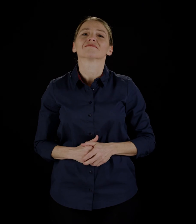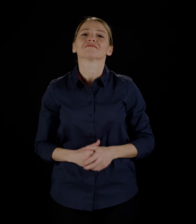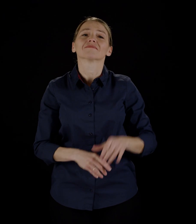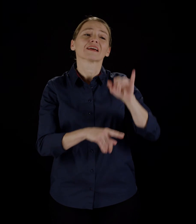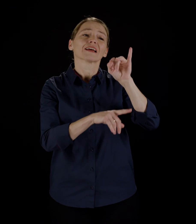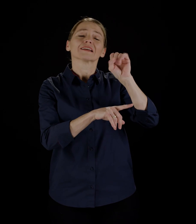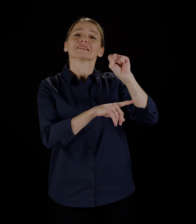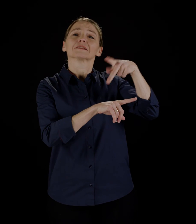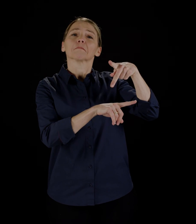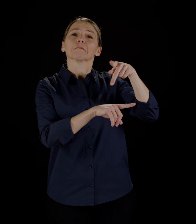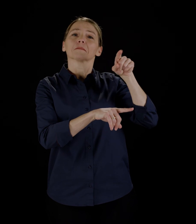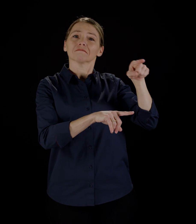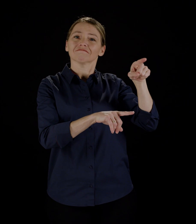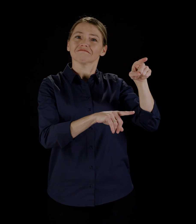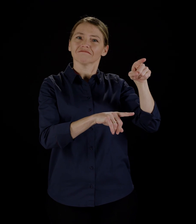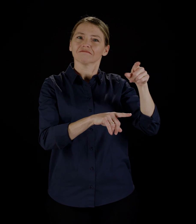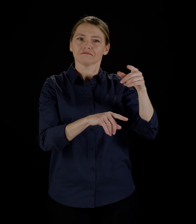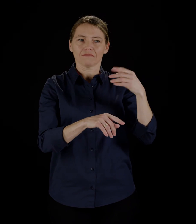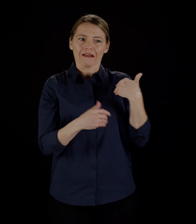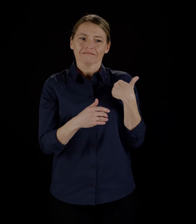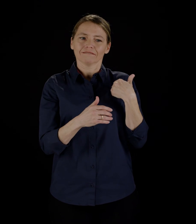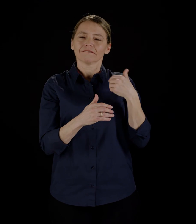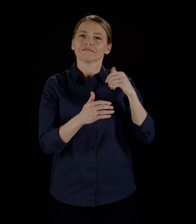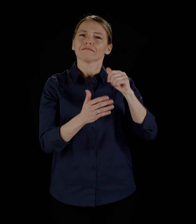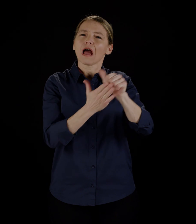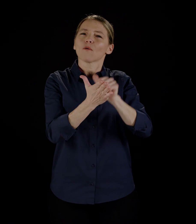their Internet Service Provider, or ISP.